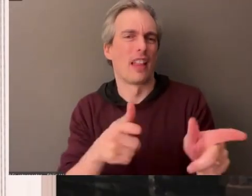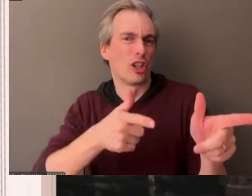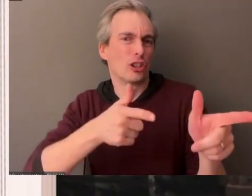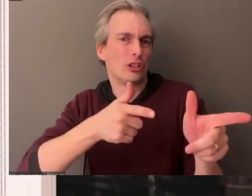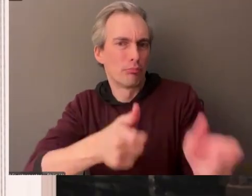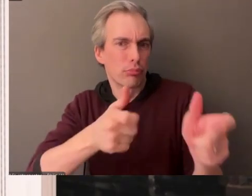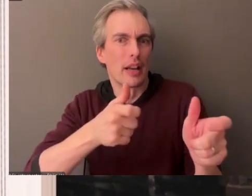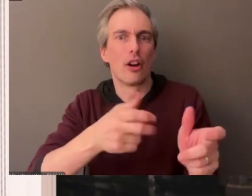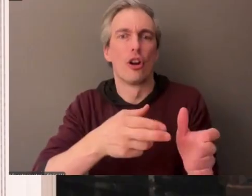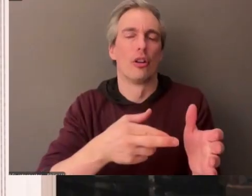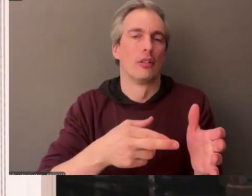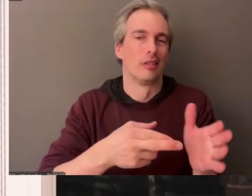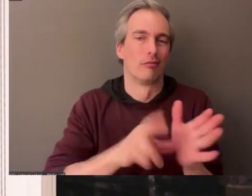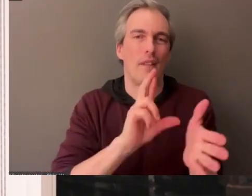No, it's a heading, not a header.